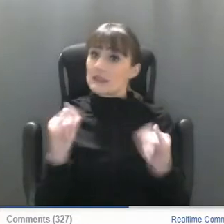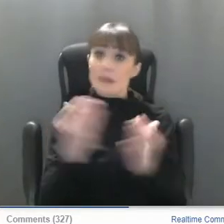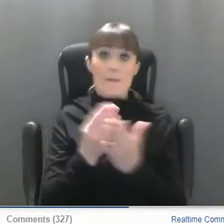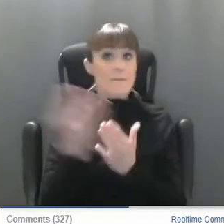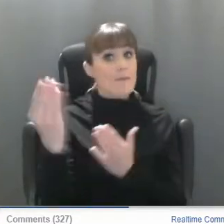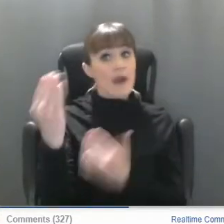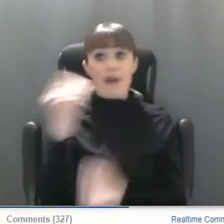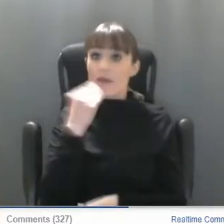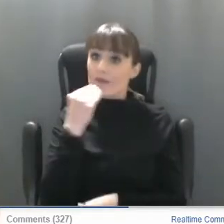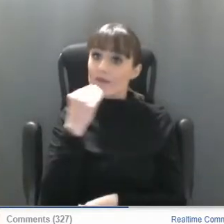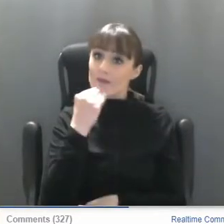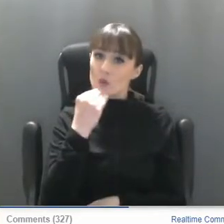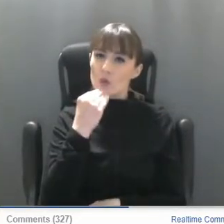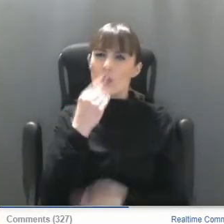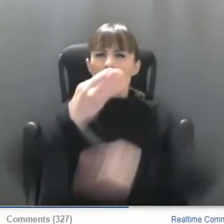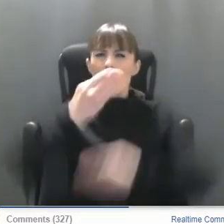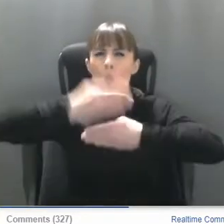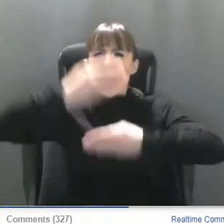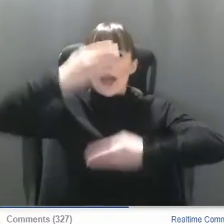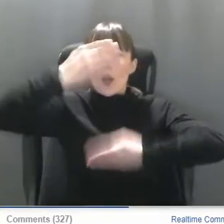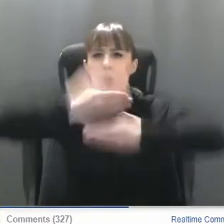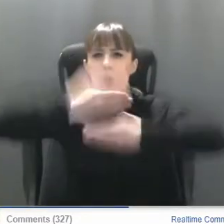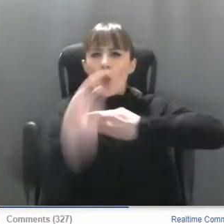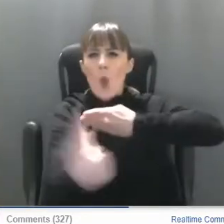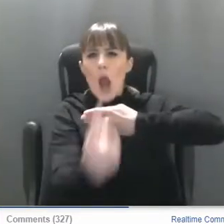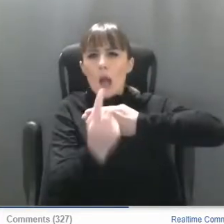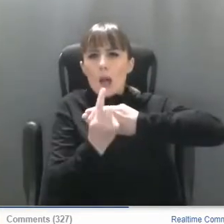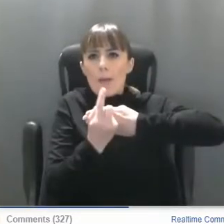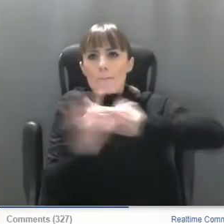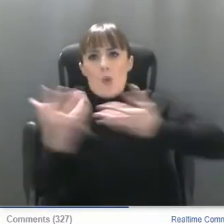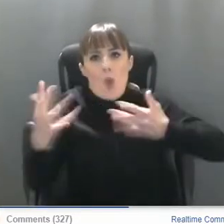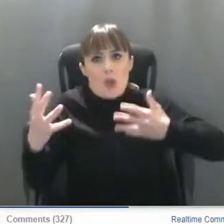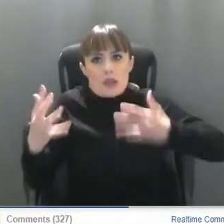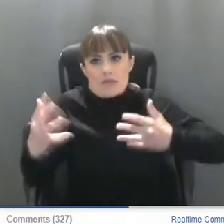keep kind of strolling through the zoo, here. I just wanted to give you guys kind